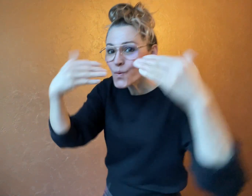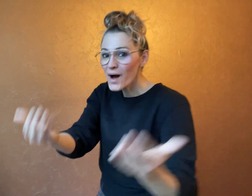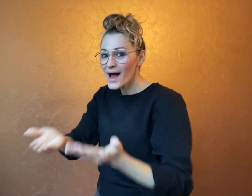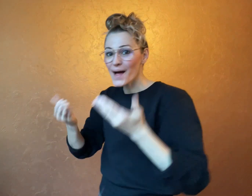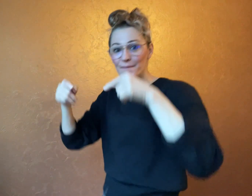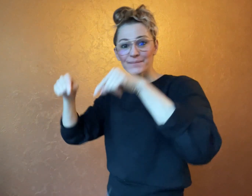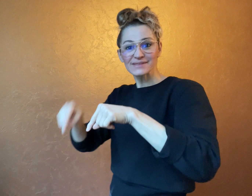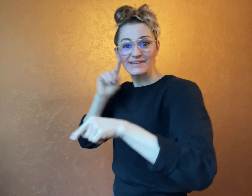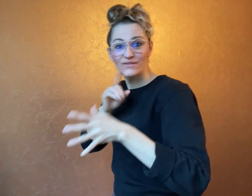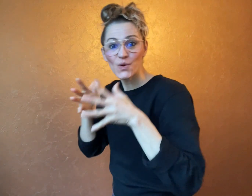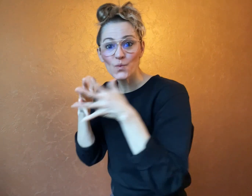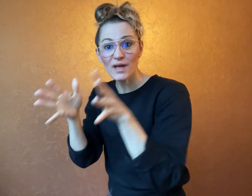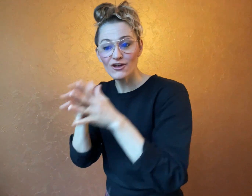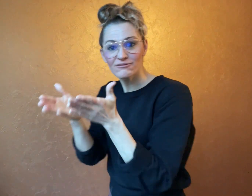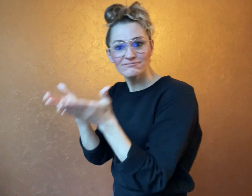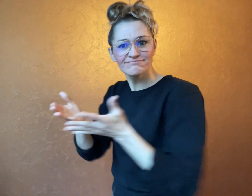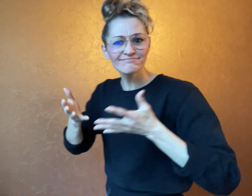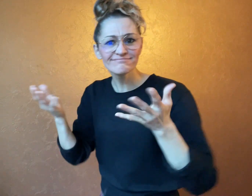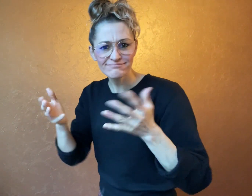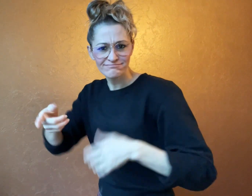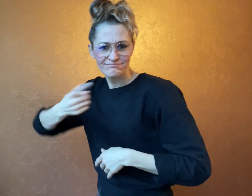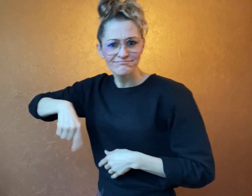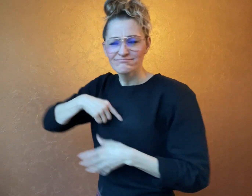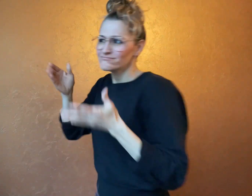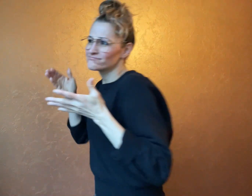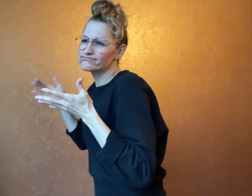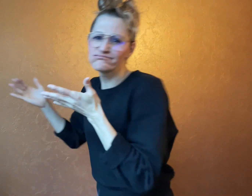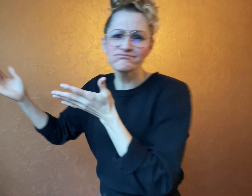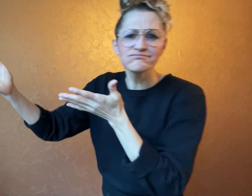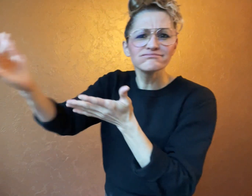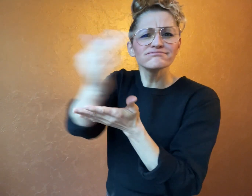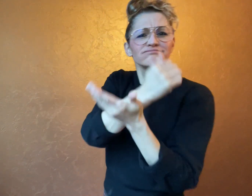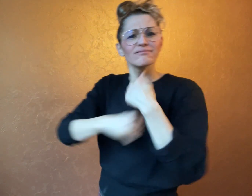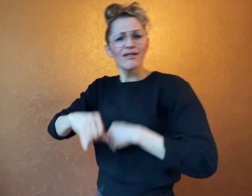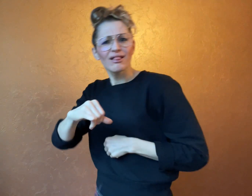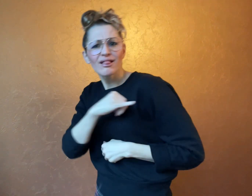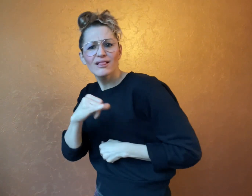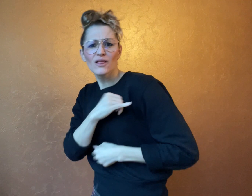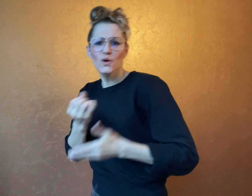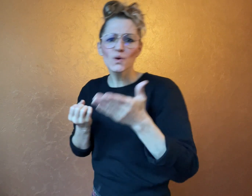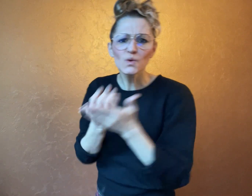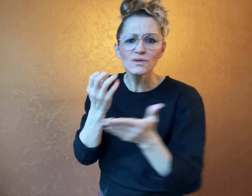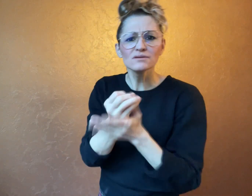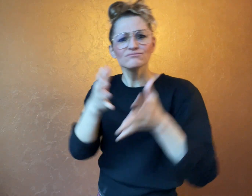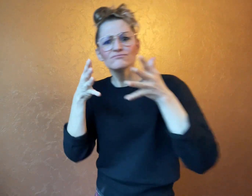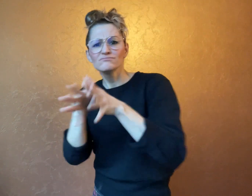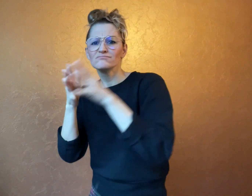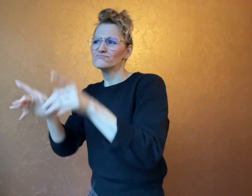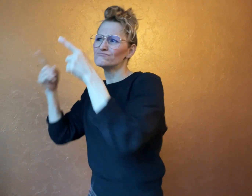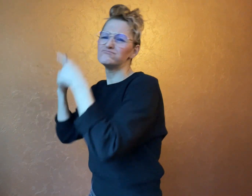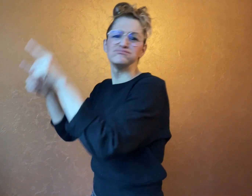Welcome to DeafWire where we share interesting news stories